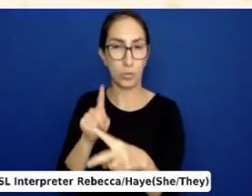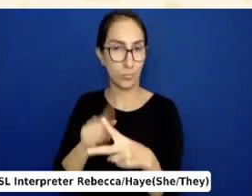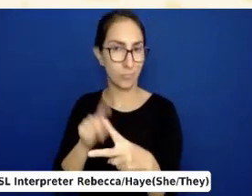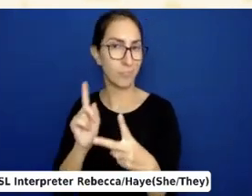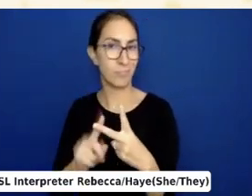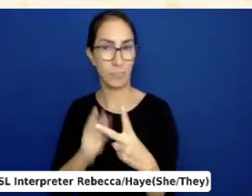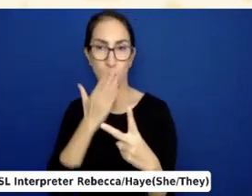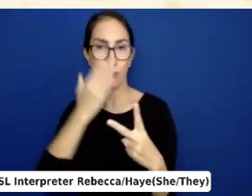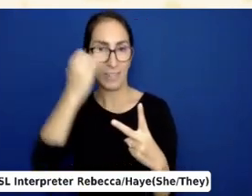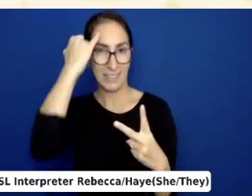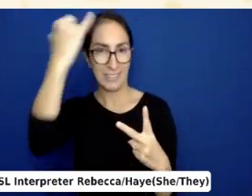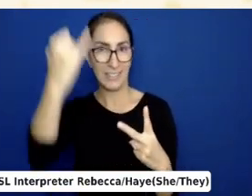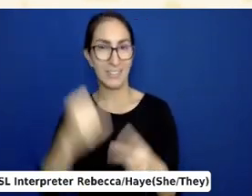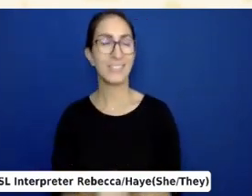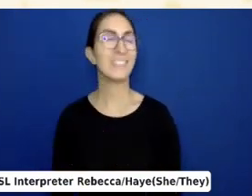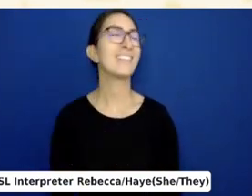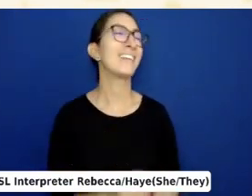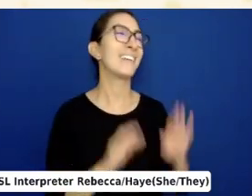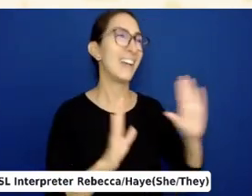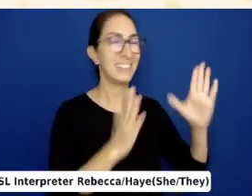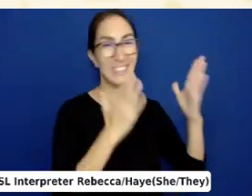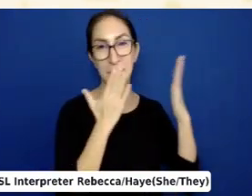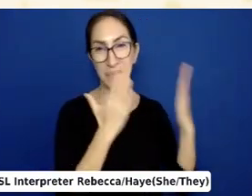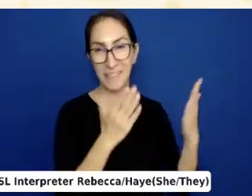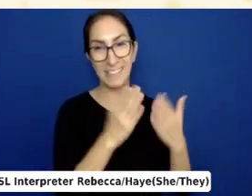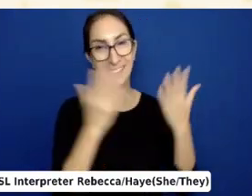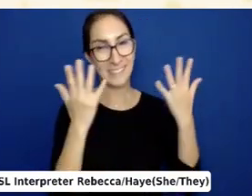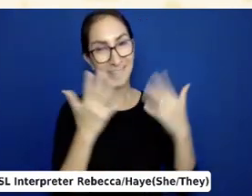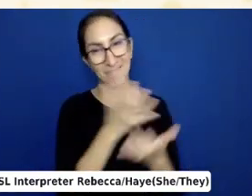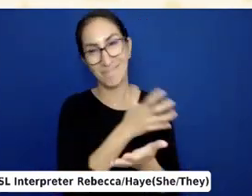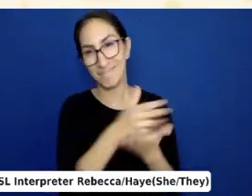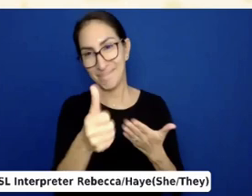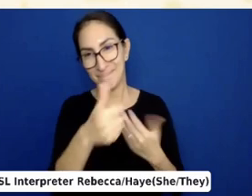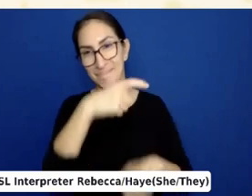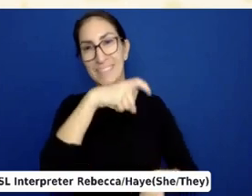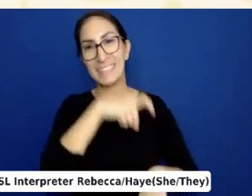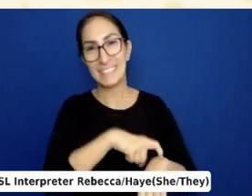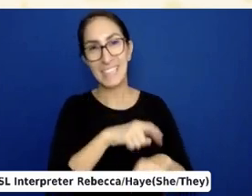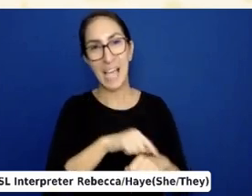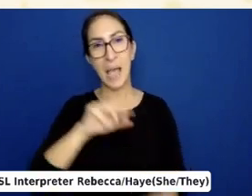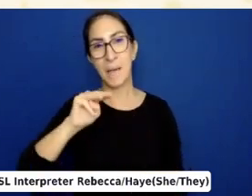Awesome. Thanks. All right, that does it for our time. Merary, thank you so much.